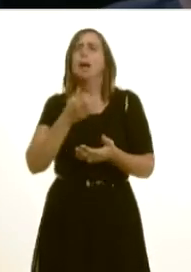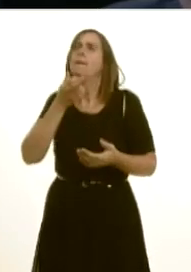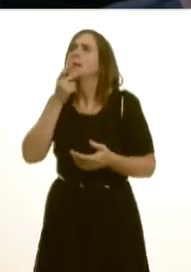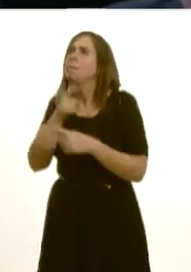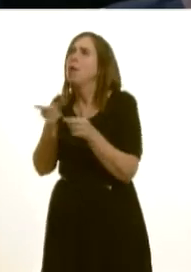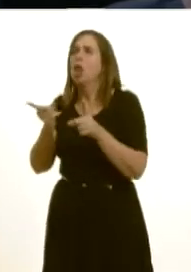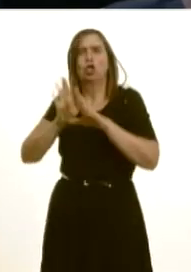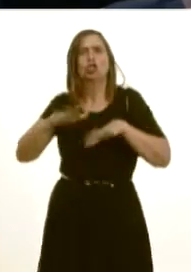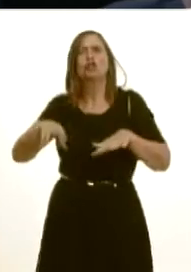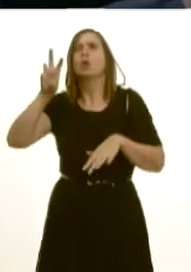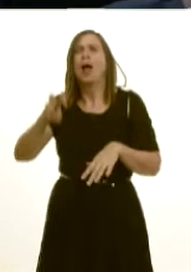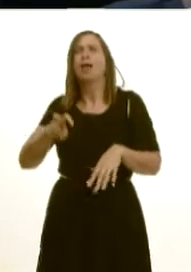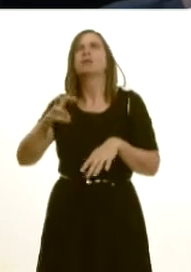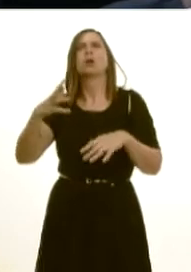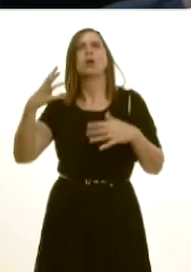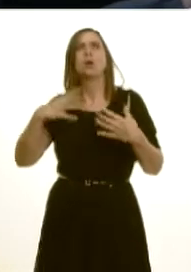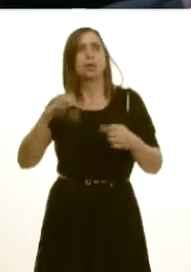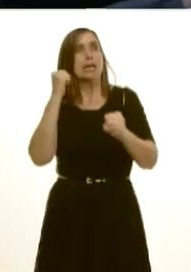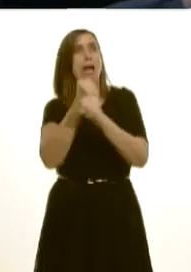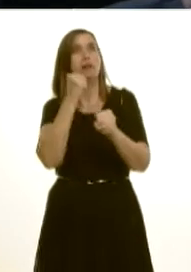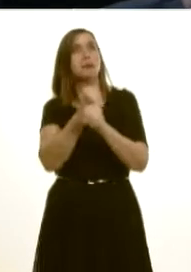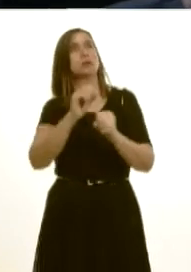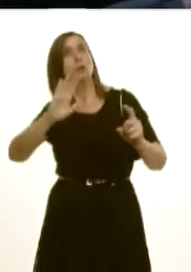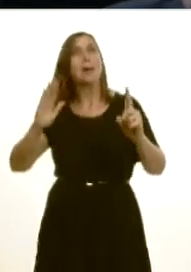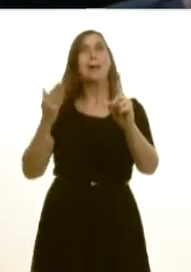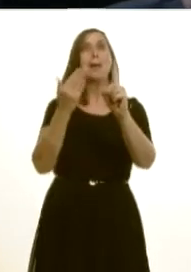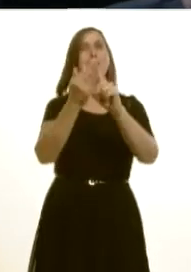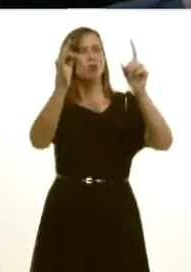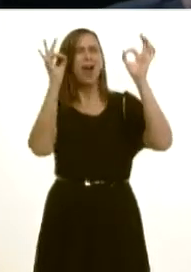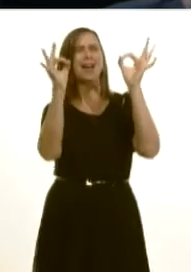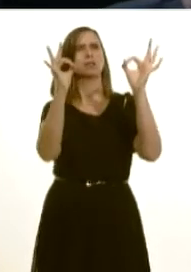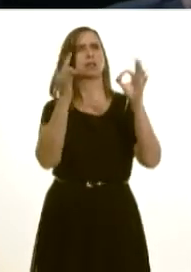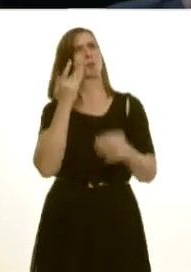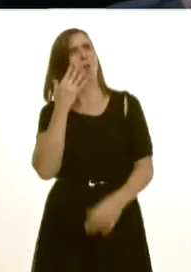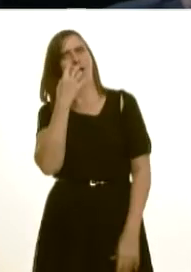and parents of Wales expect to see a Government that is aiming for excellence instead of settling